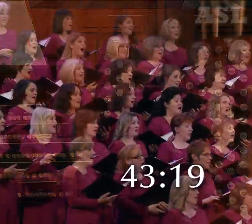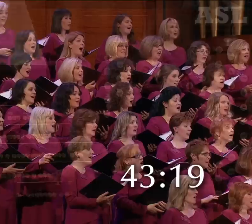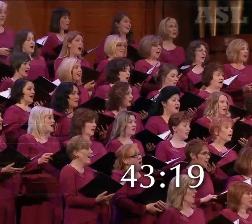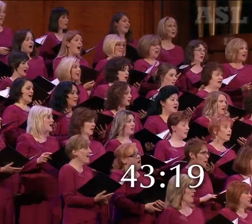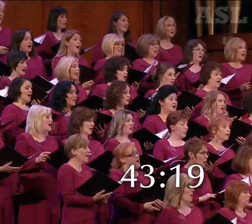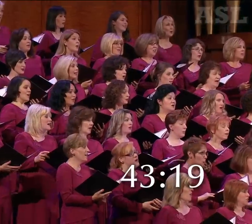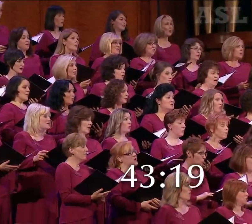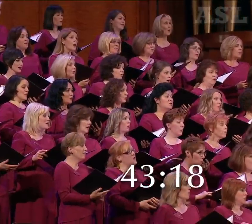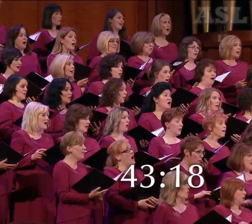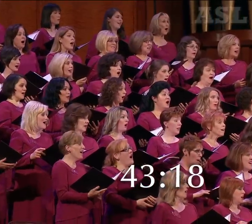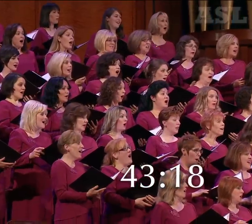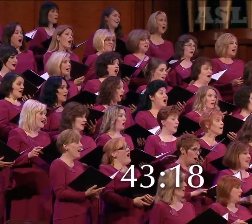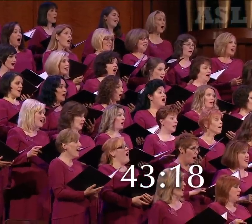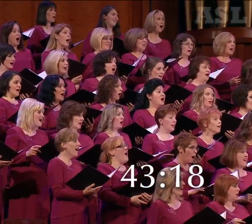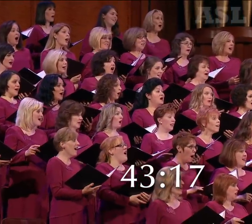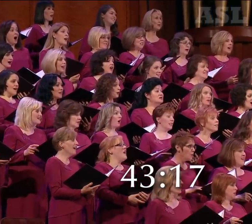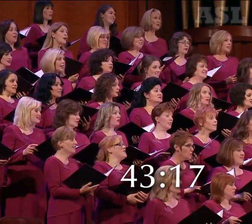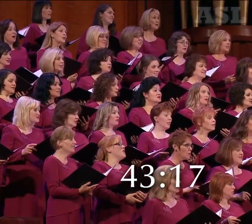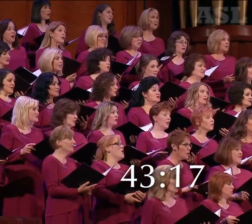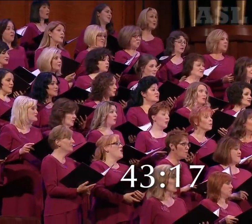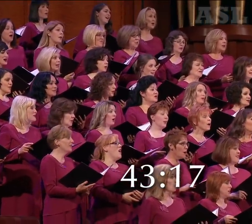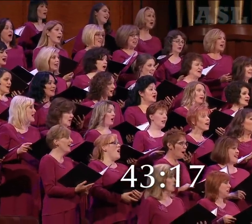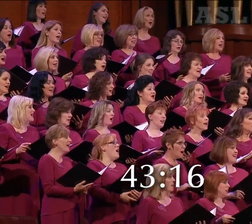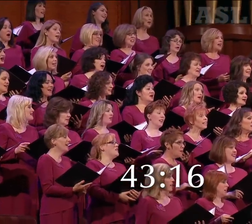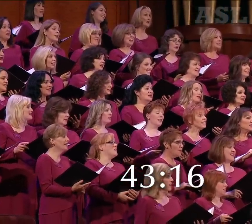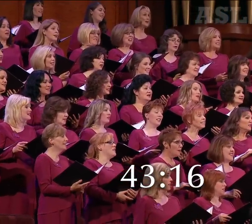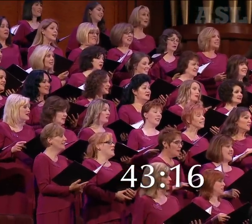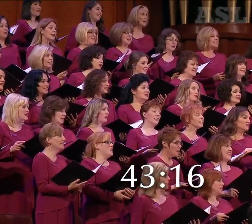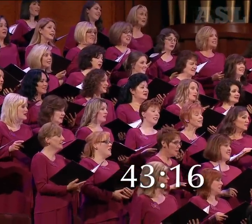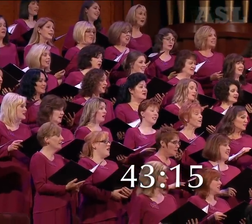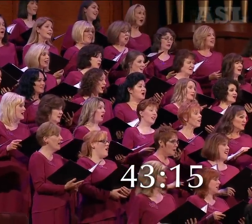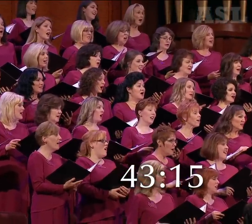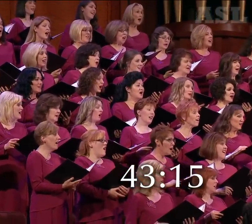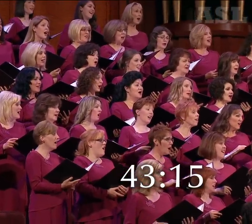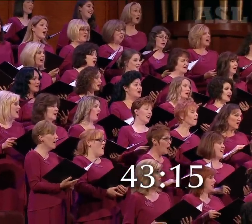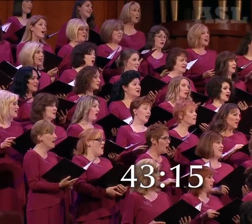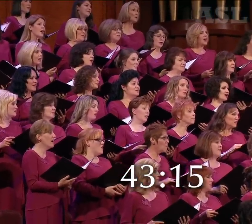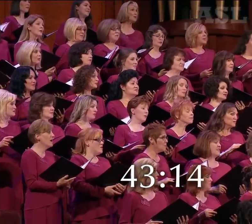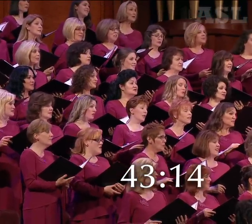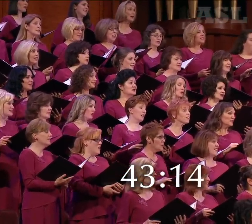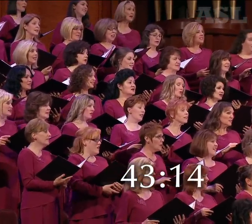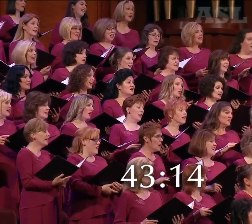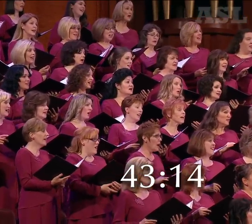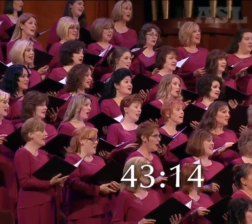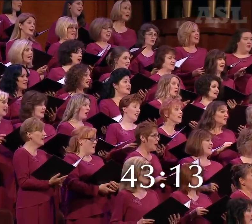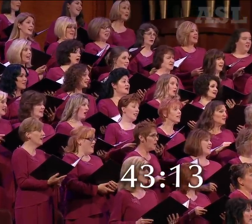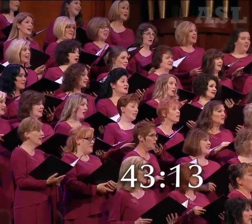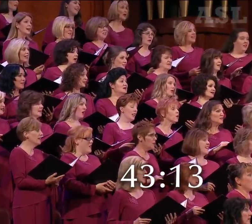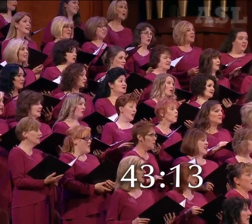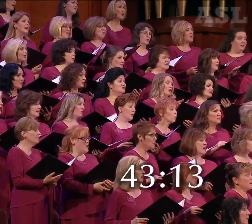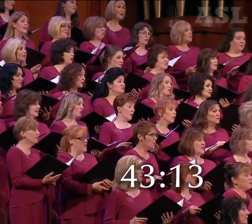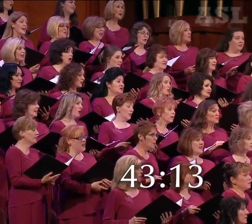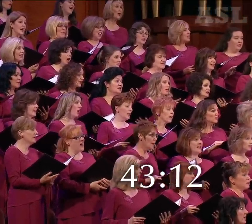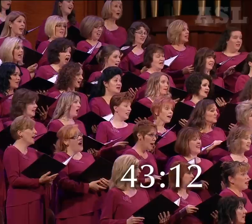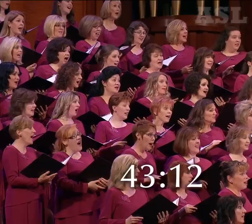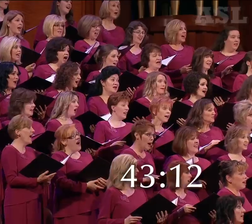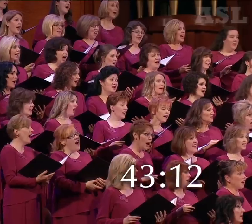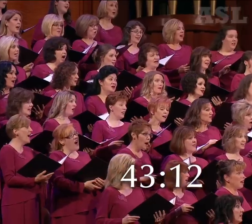CLOSED CAPTION CHANNEL OF THE CHURCH OF JESUS CHRIST OF LATTER-DAY SAINTS.